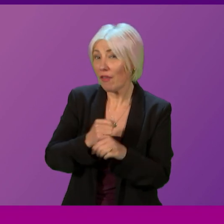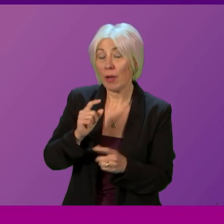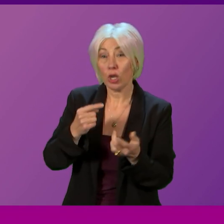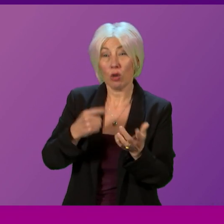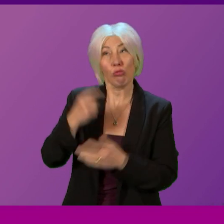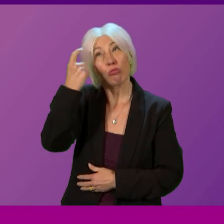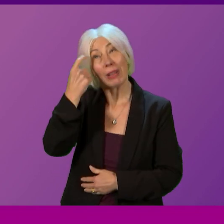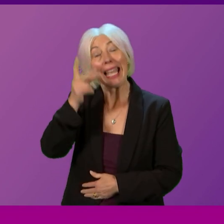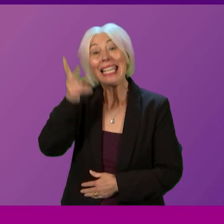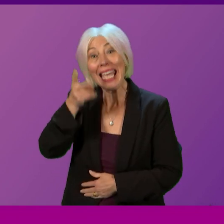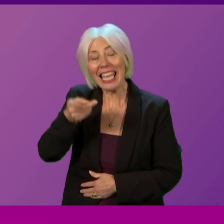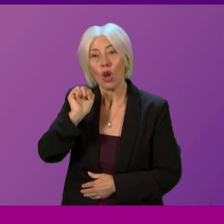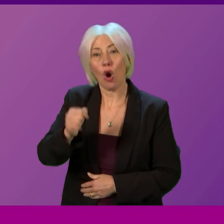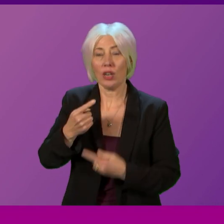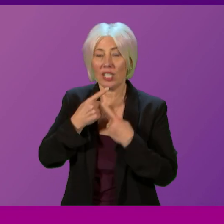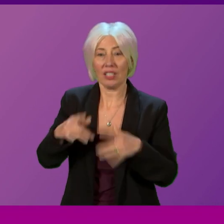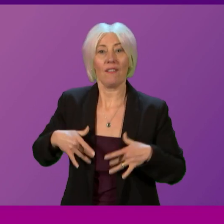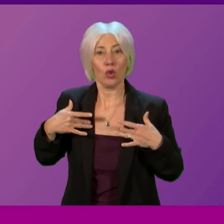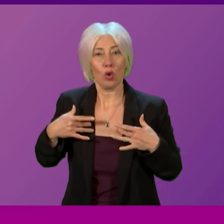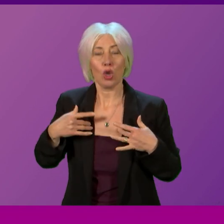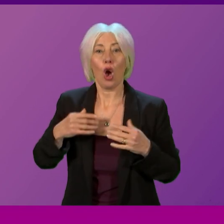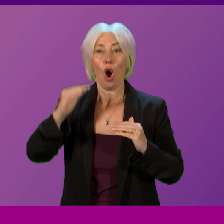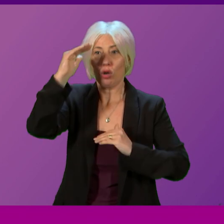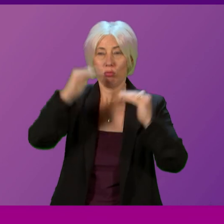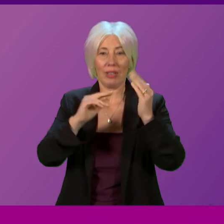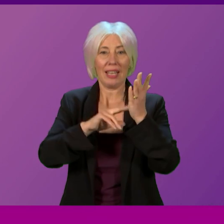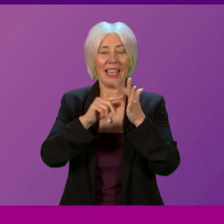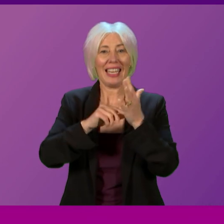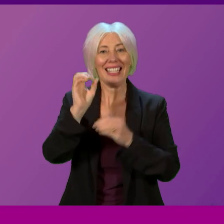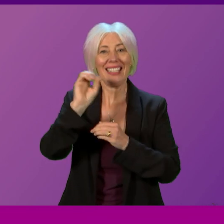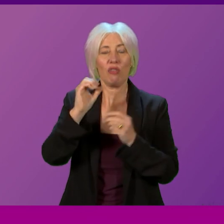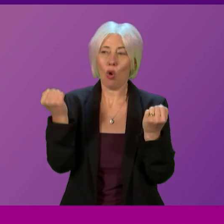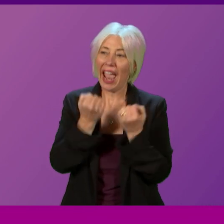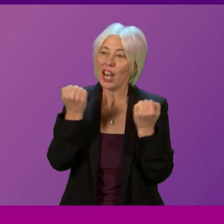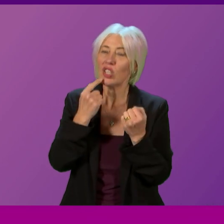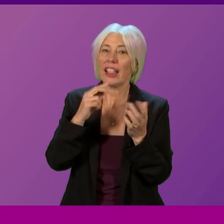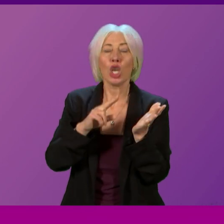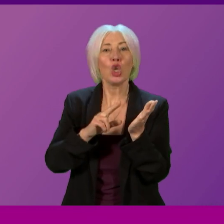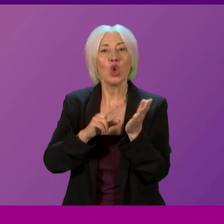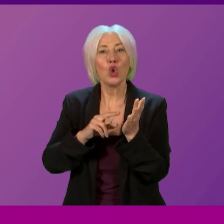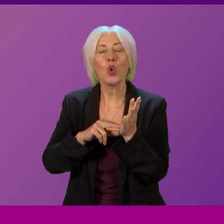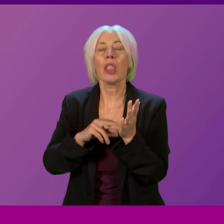its stance on all forms of net zero energy—for example, nuclear power in the south of Scotland